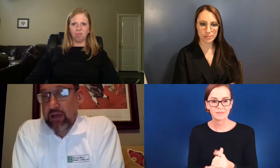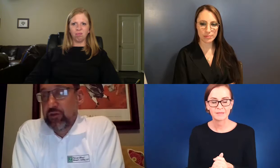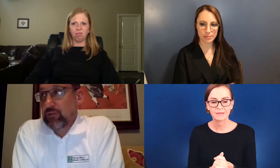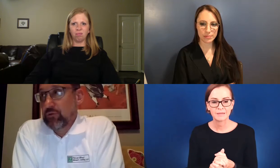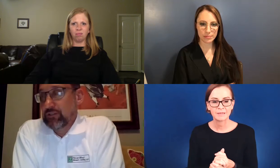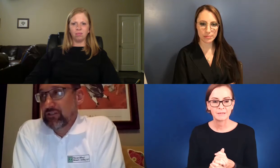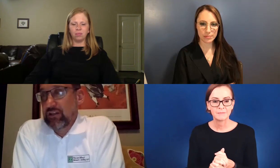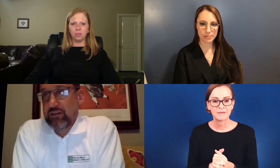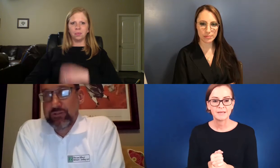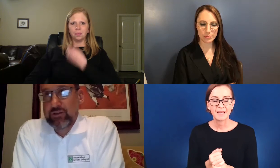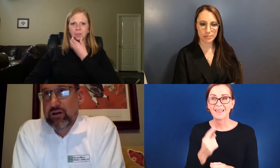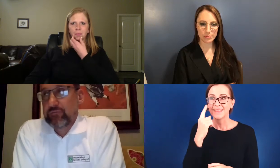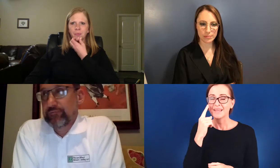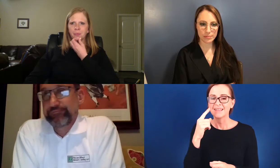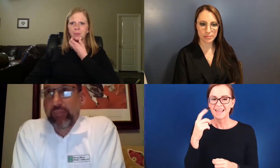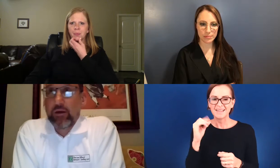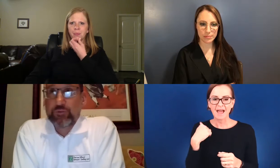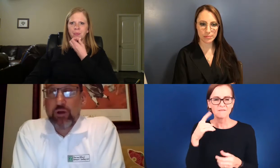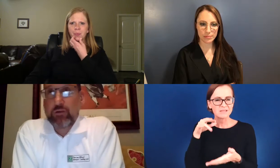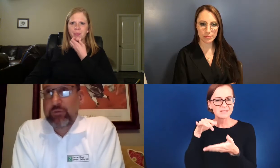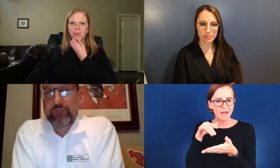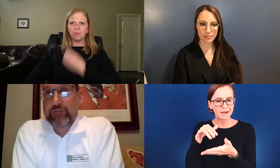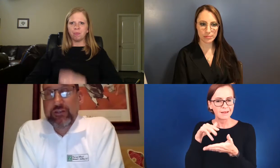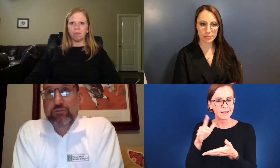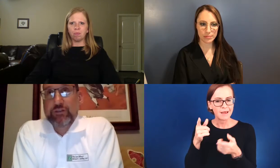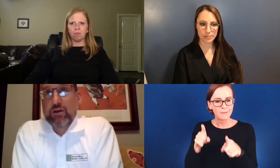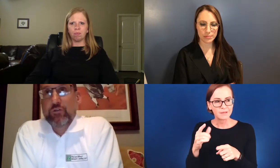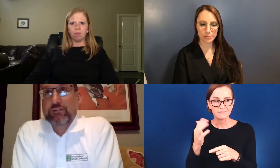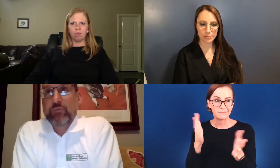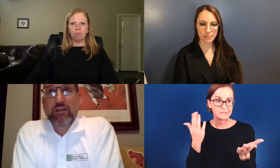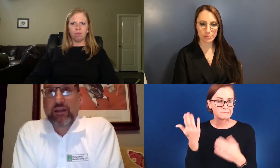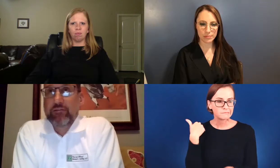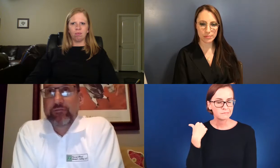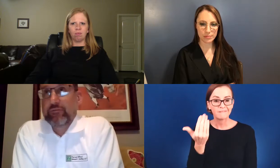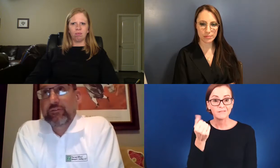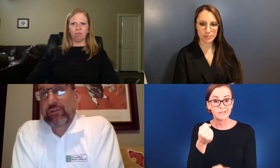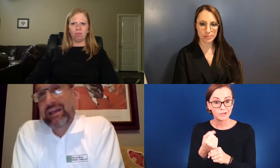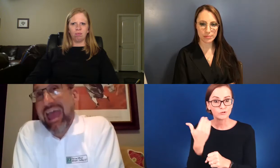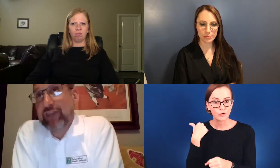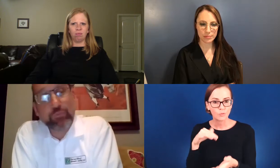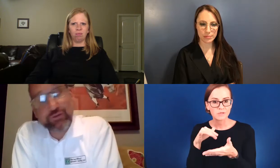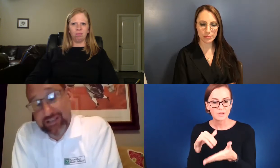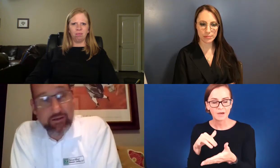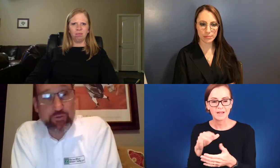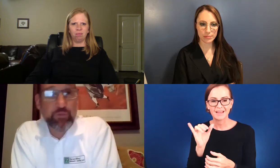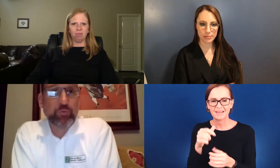I think there was a study that was done, it's probably been 15 years ago that something like half a percent of the people